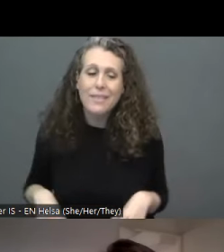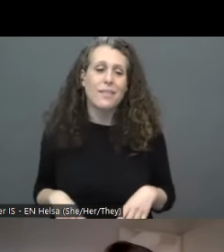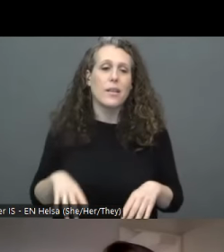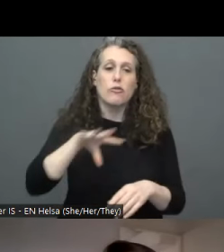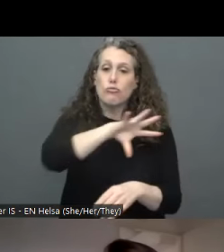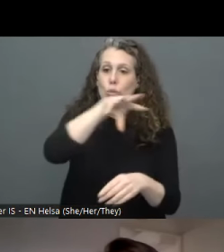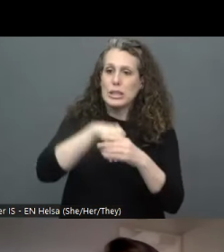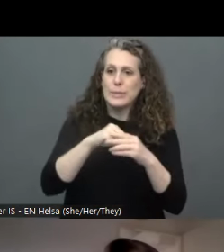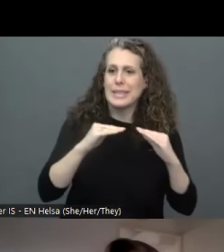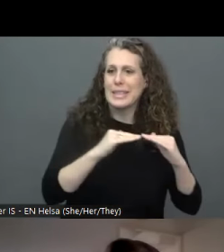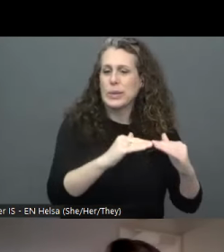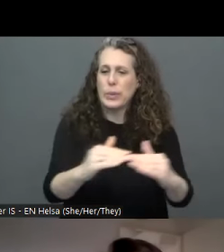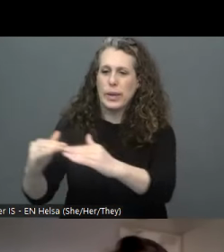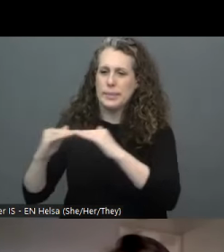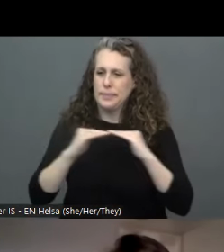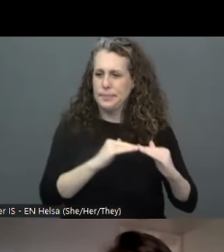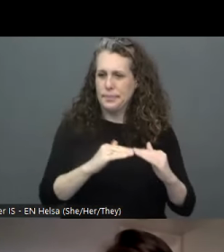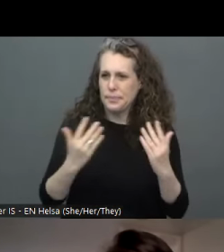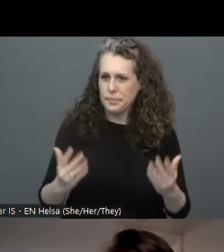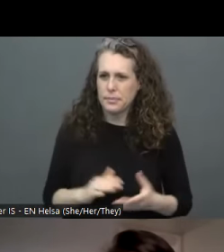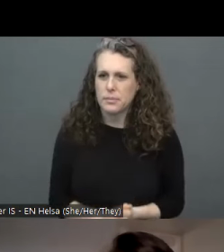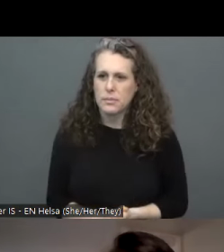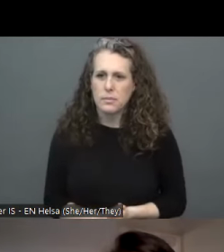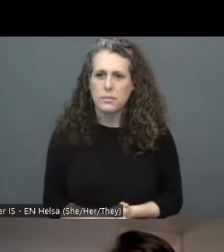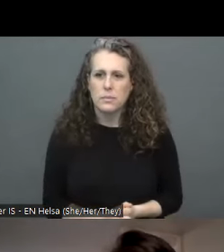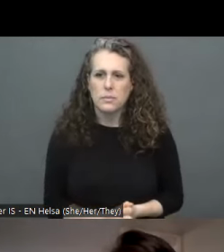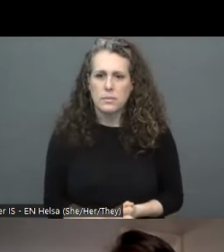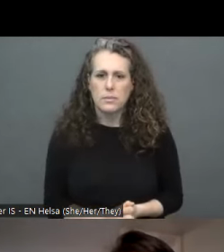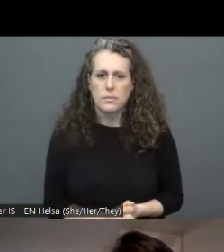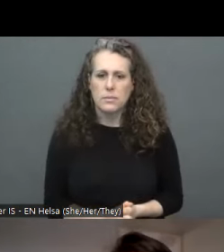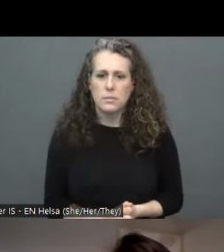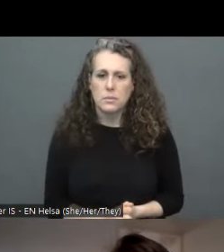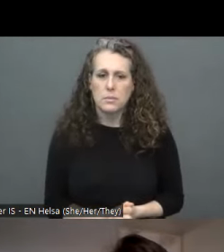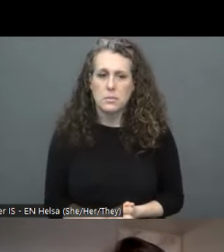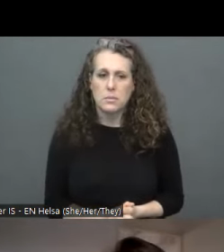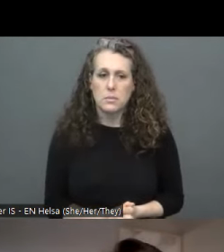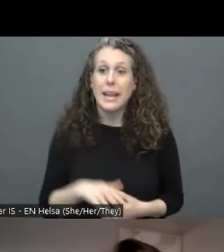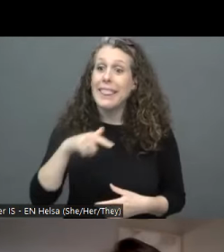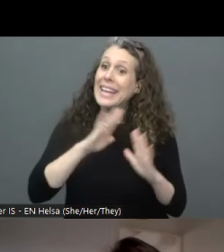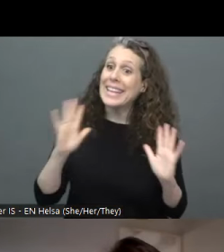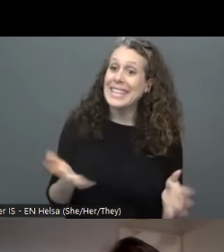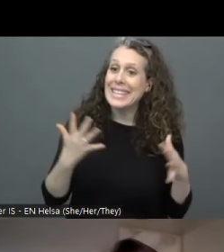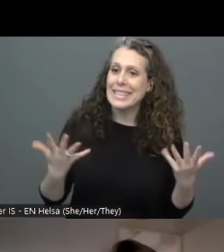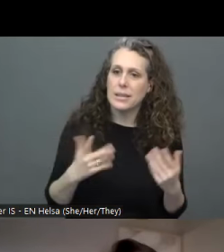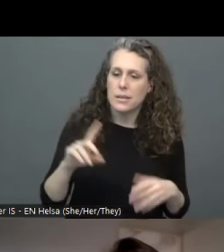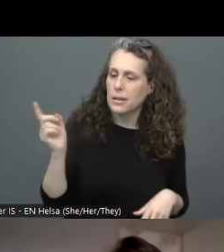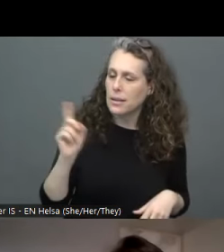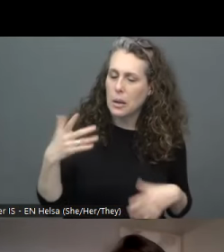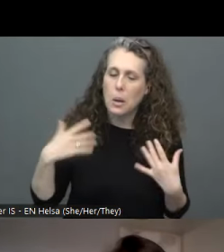And I think we recognize this is a big effort so we have been using a consultant to support the